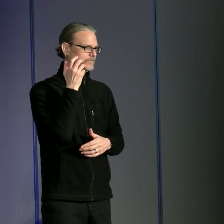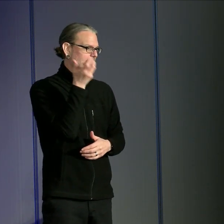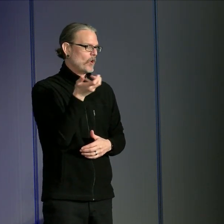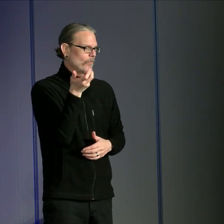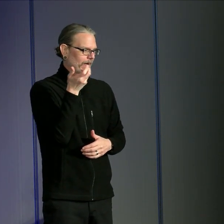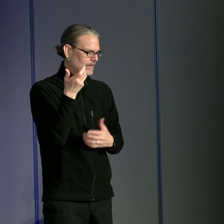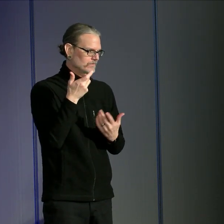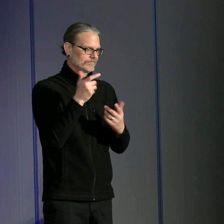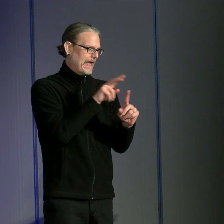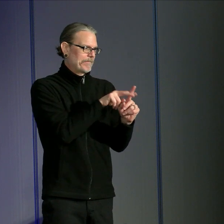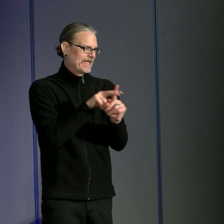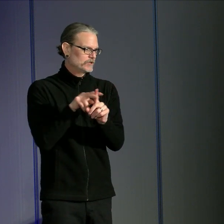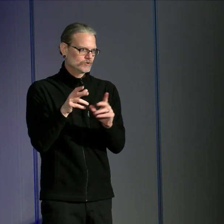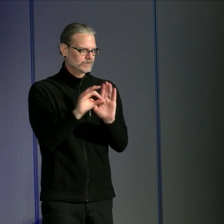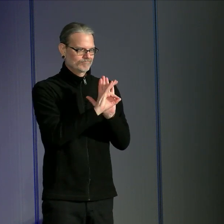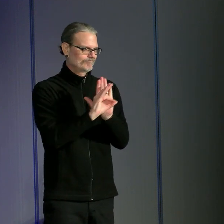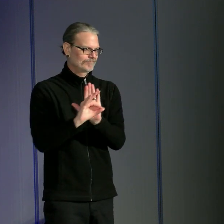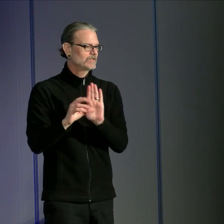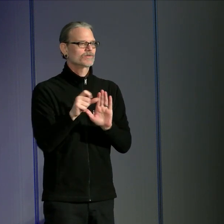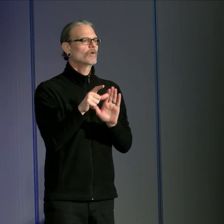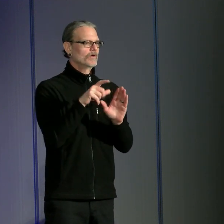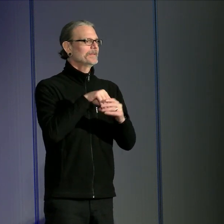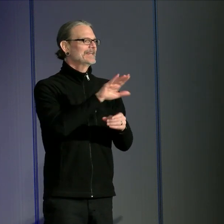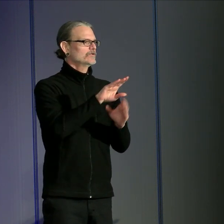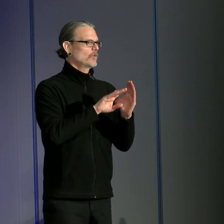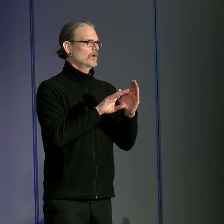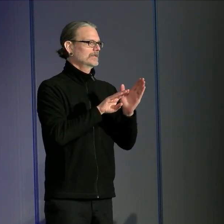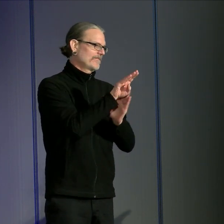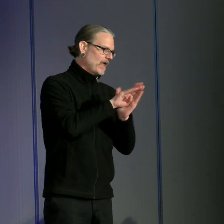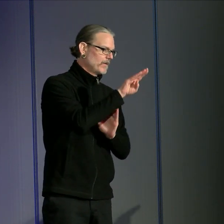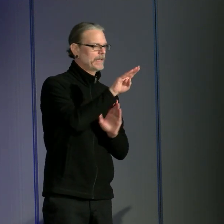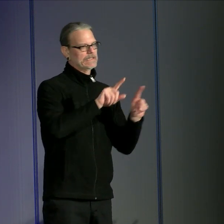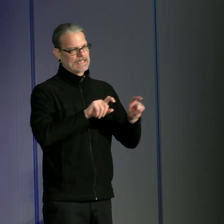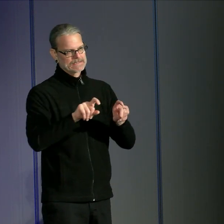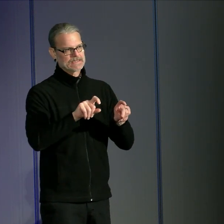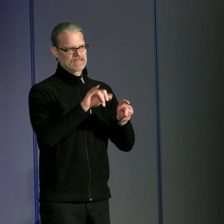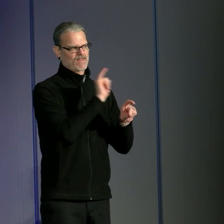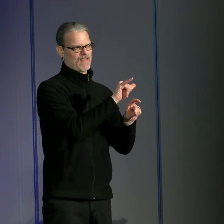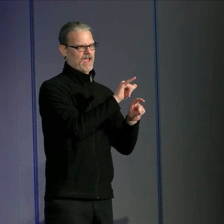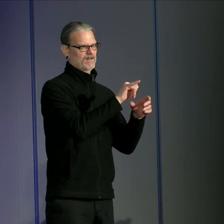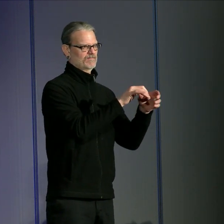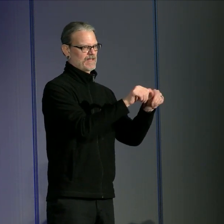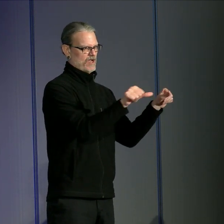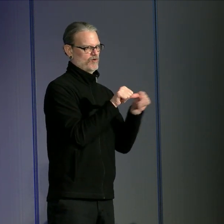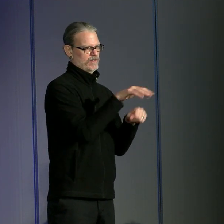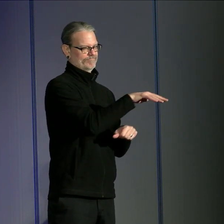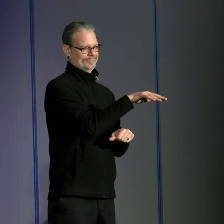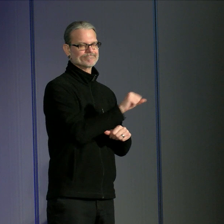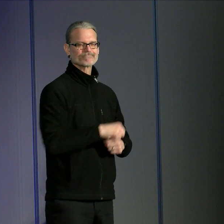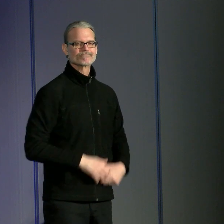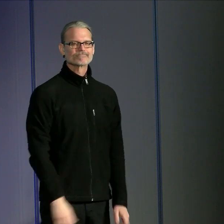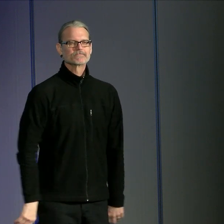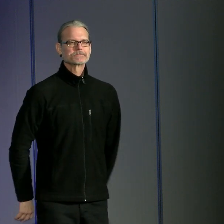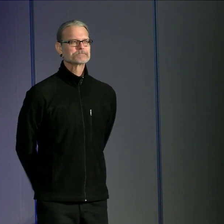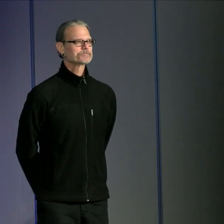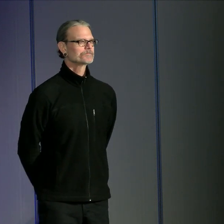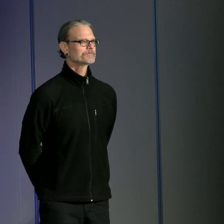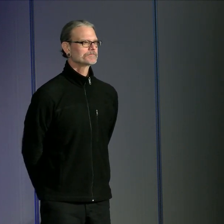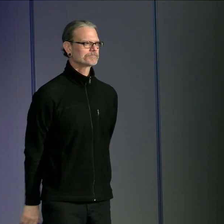So they will be in your development and testing environment, rather. Time for one more.